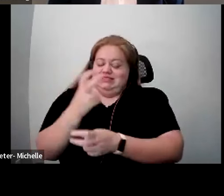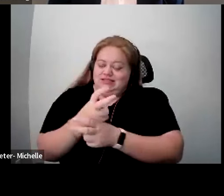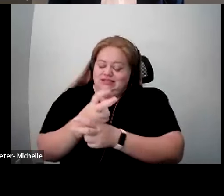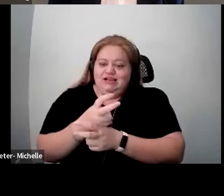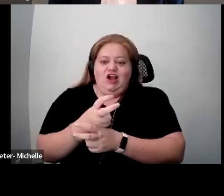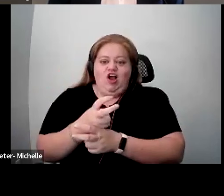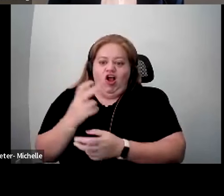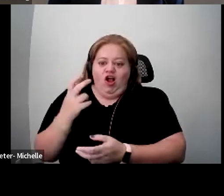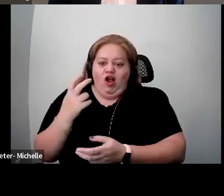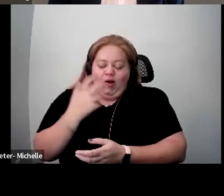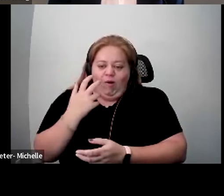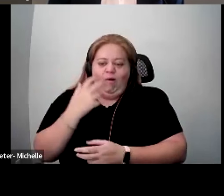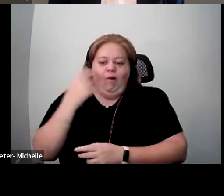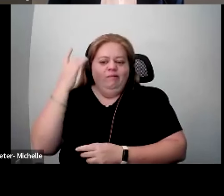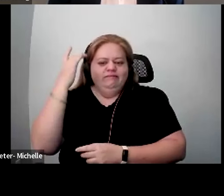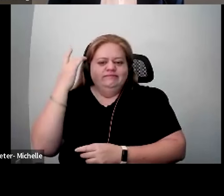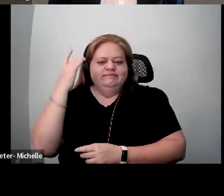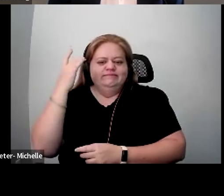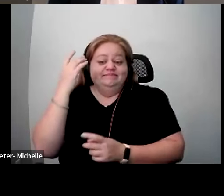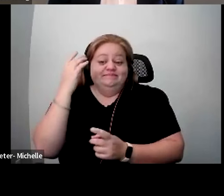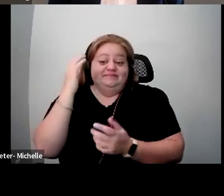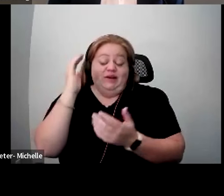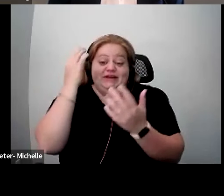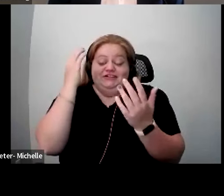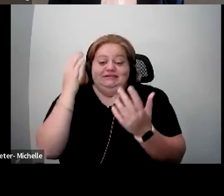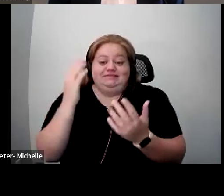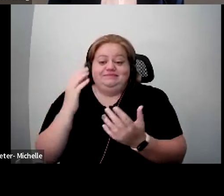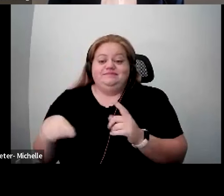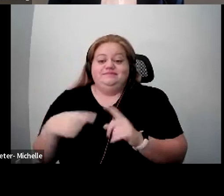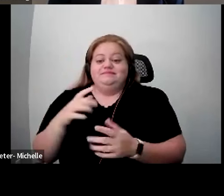Because apparently, when paper is printed--